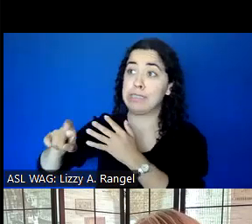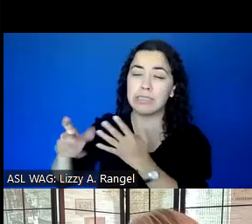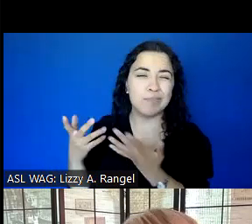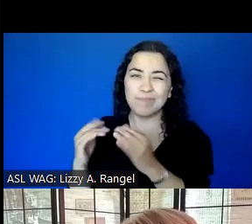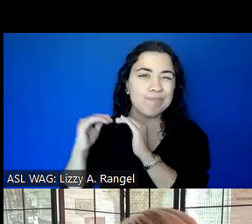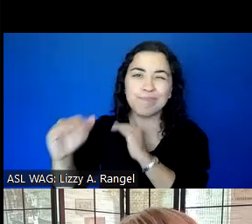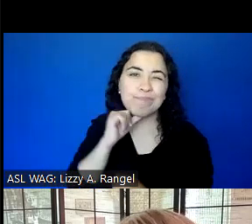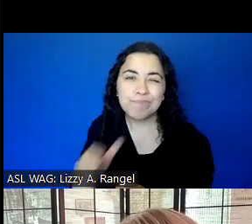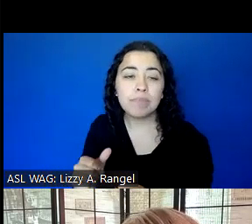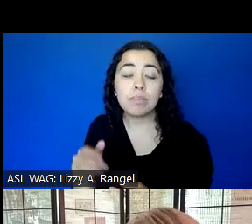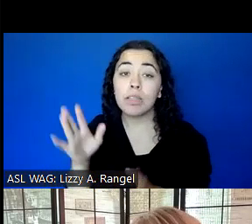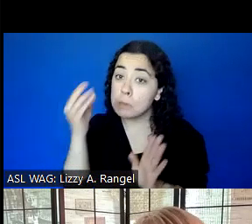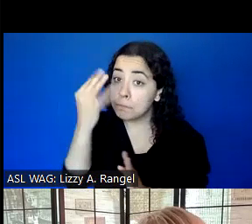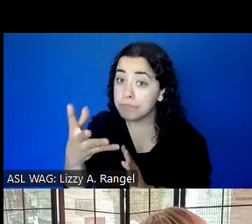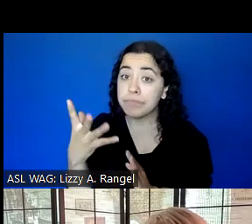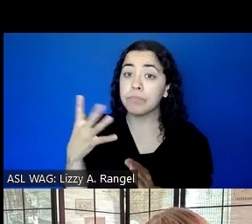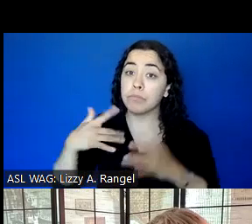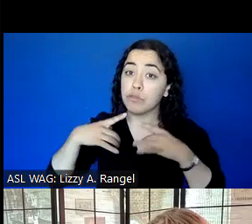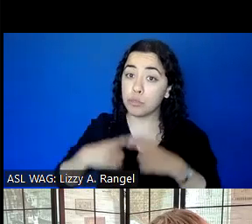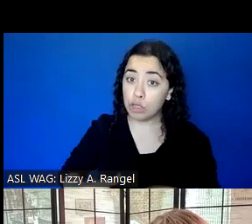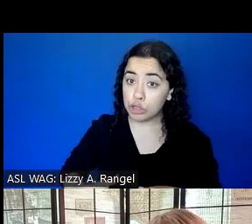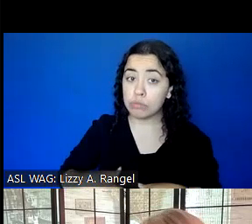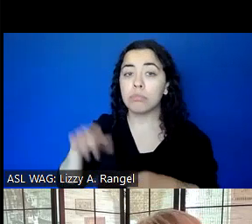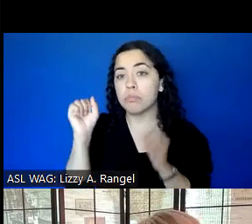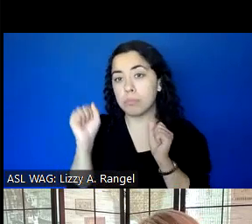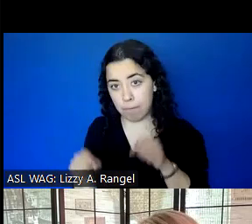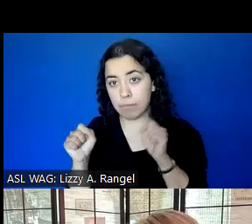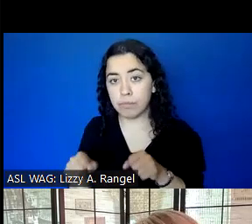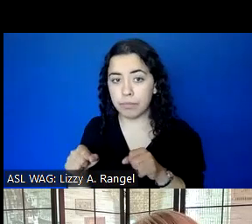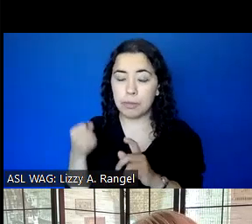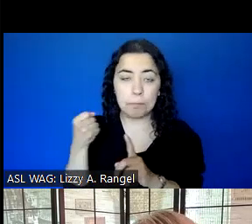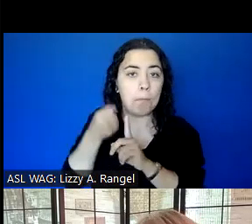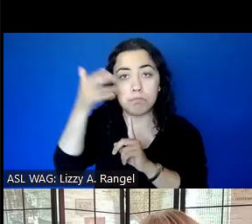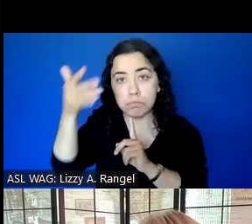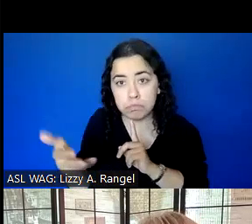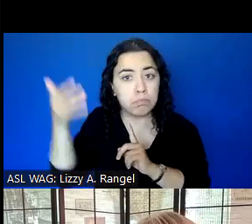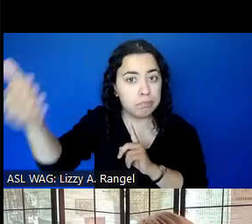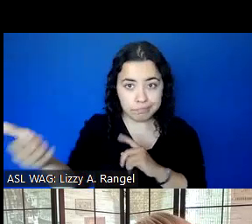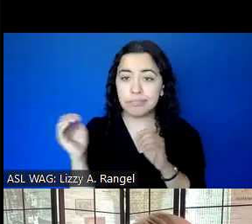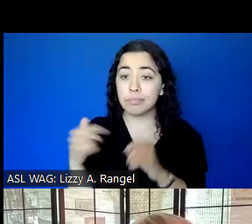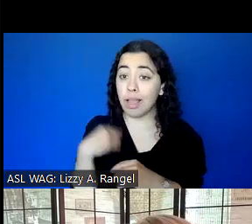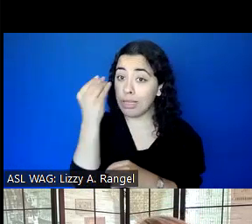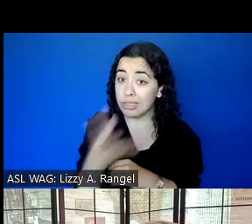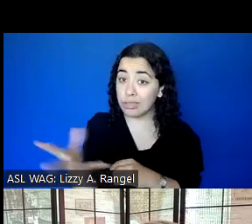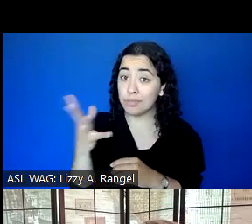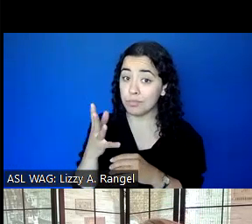aware of was these episodic disabilities. These are lifelong conditions; things like HIV, cancer,